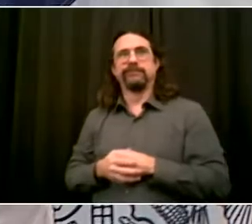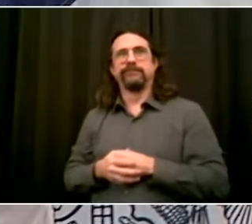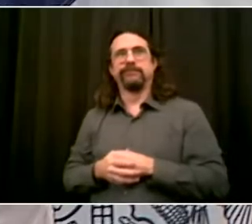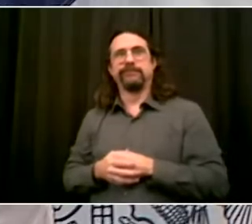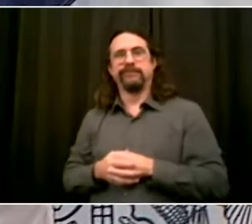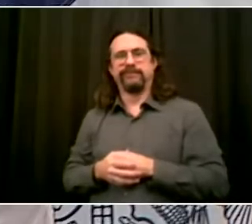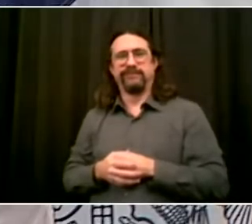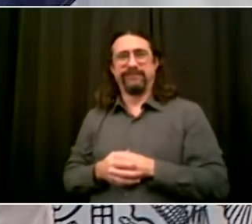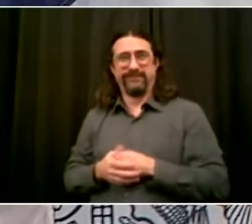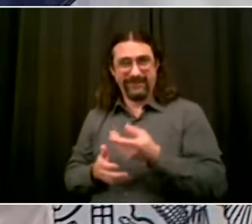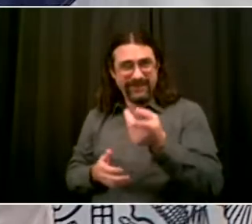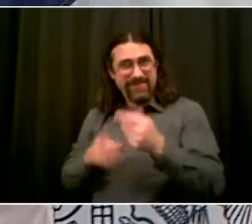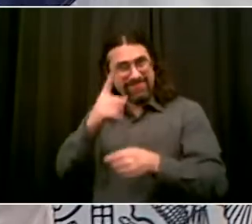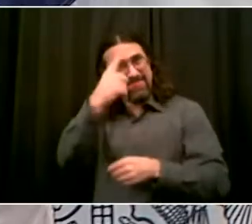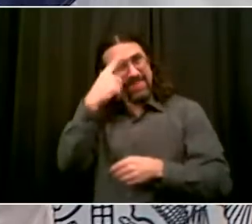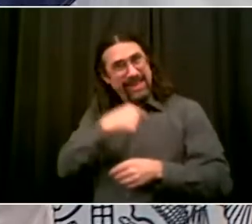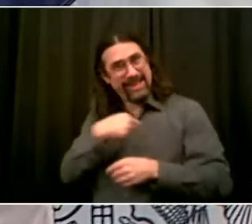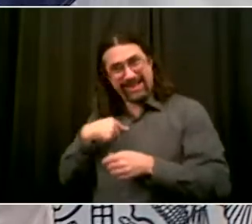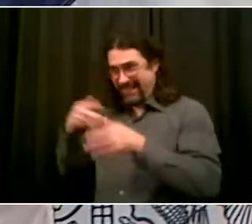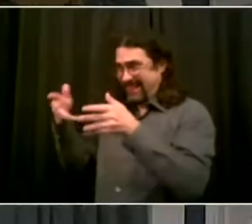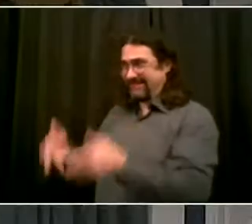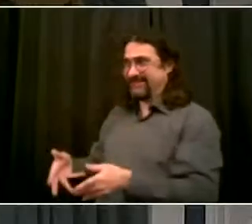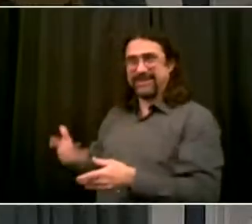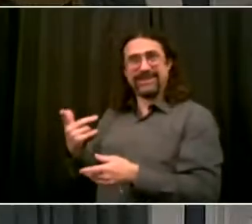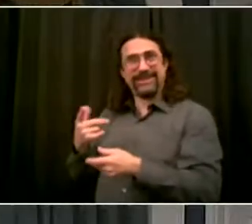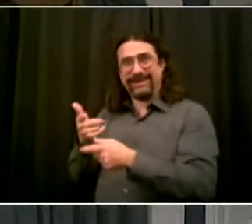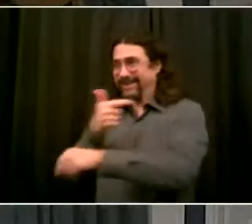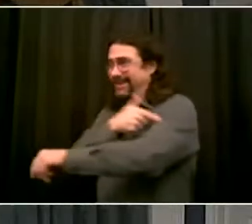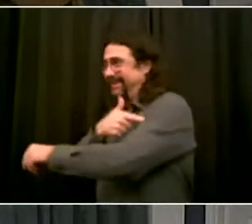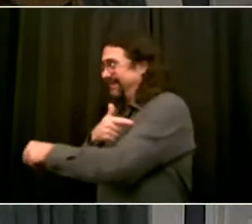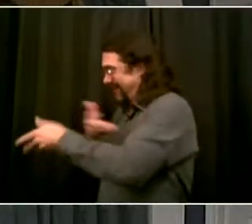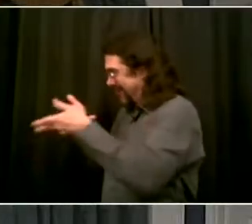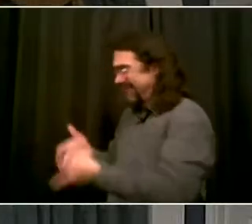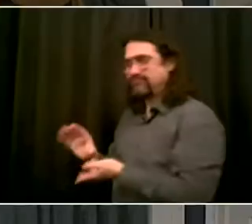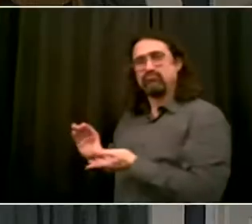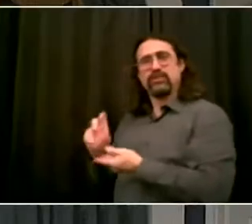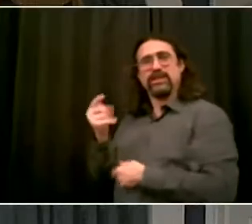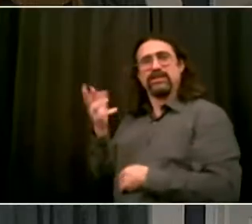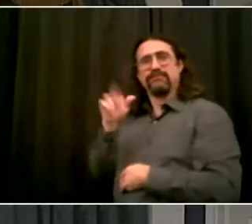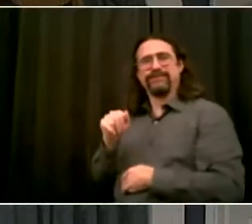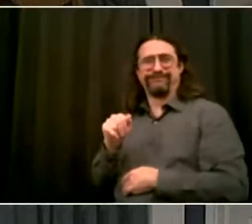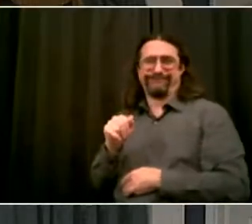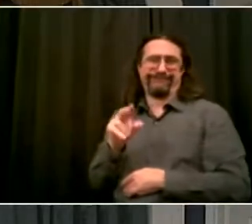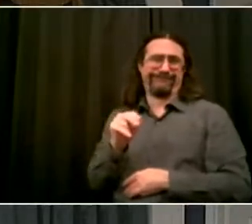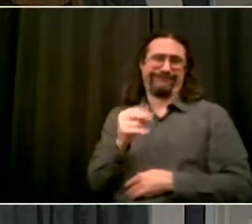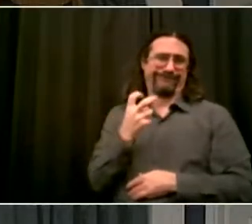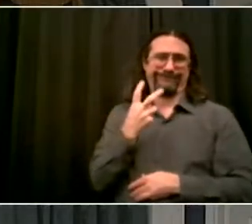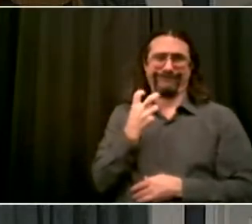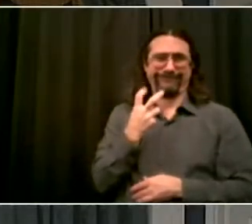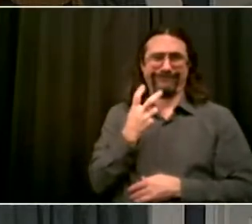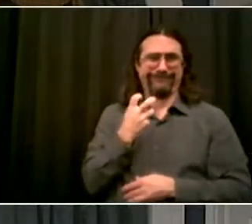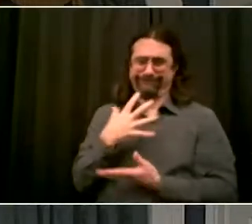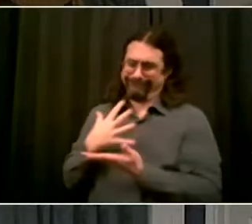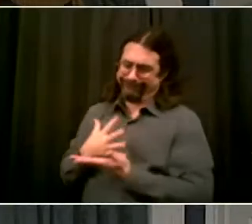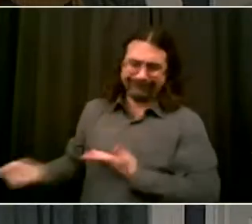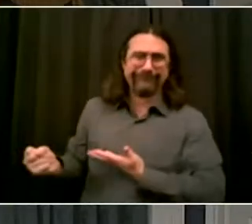EXECUTION. I WILL LET DR. DAVE CHOKSHI SPEAK TO IT BUT